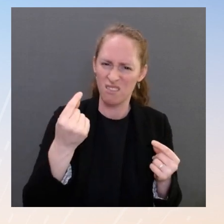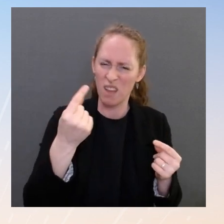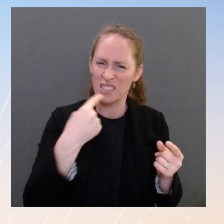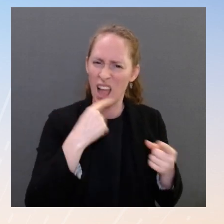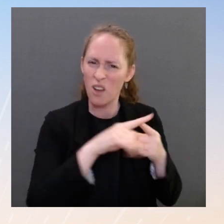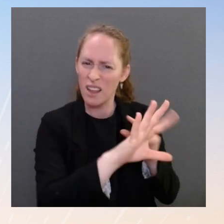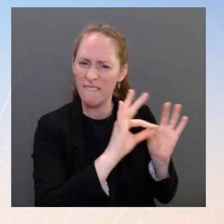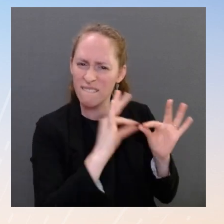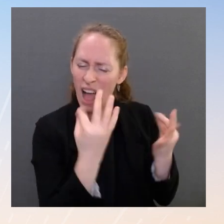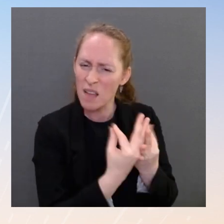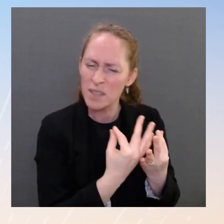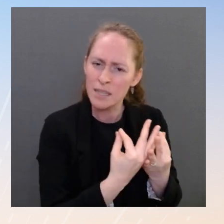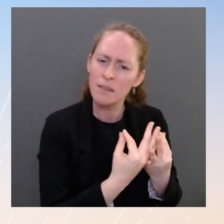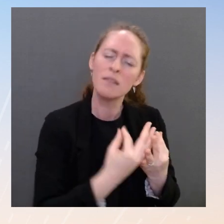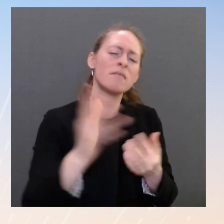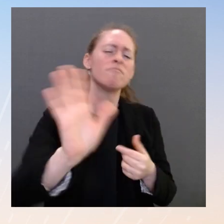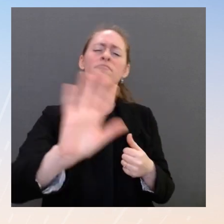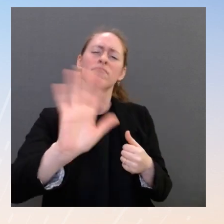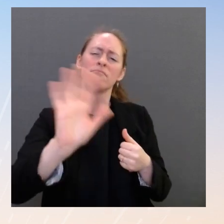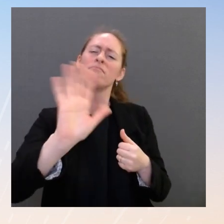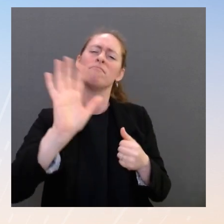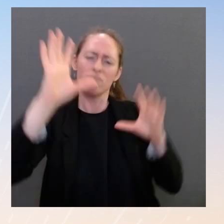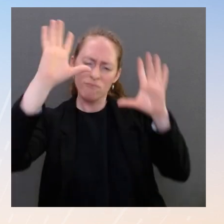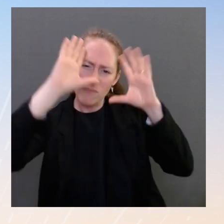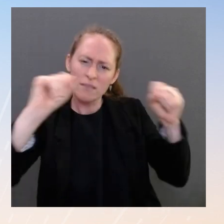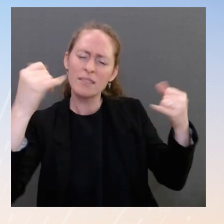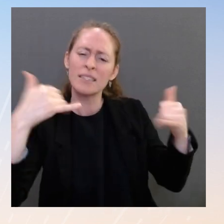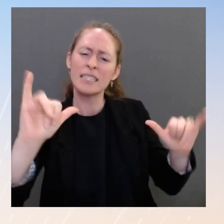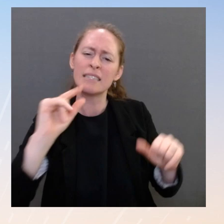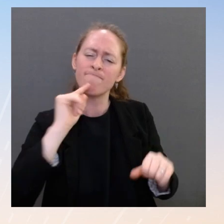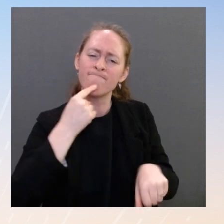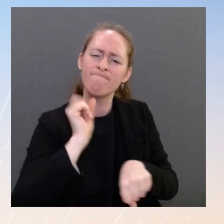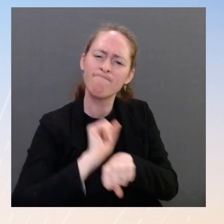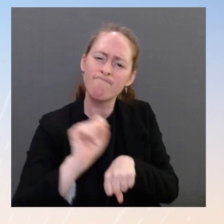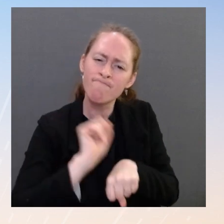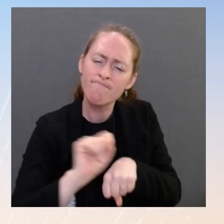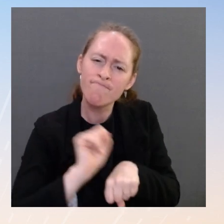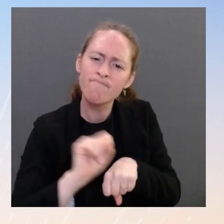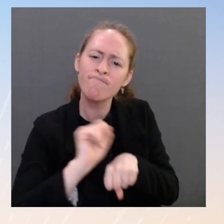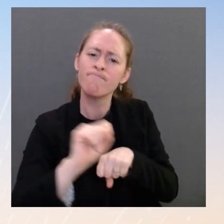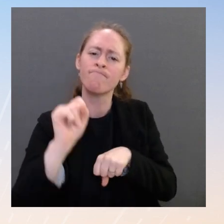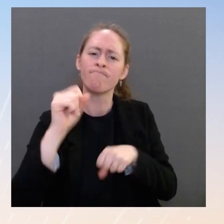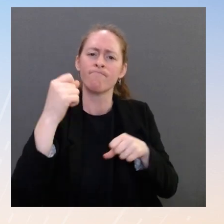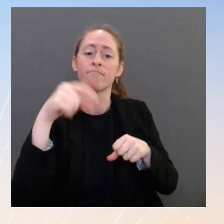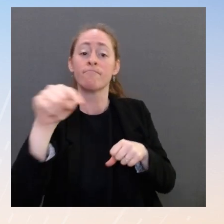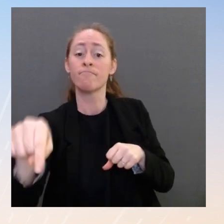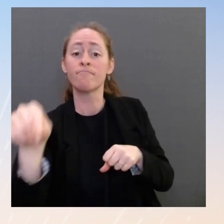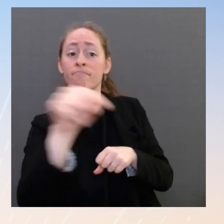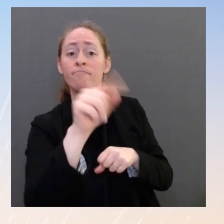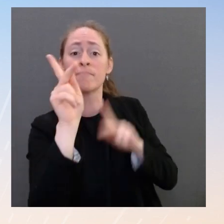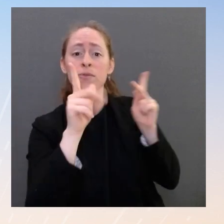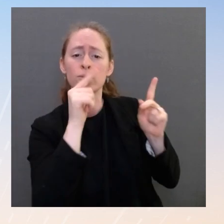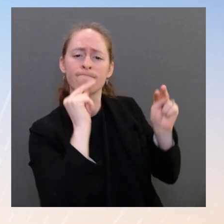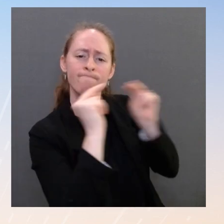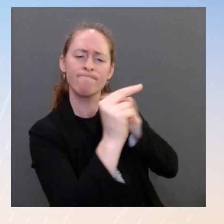our State Department officials and negotiators are going to continue to do everything they can to bring Paul Whelan home. The Press: If I could just ask one more follow-up: The President, of course,